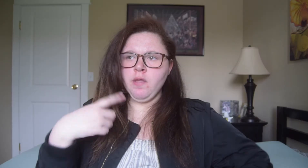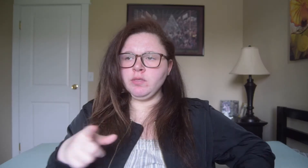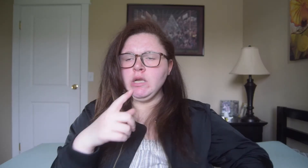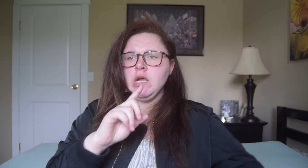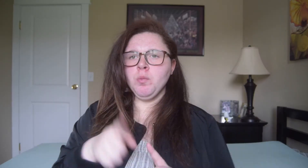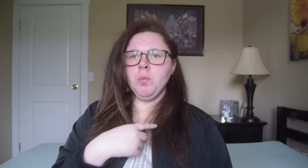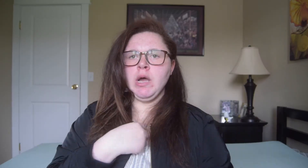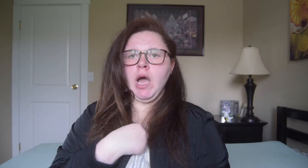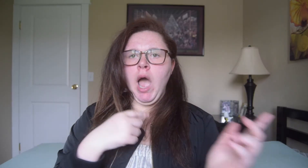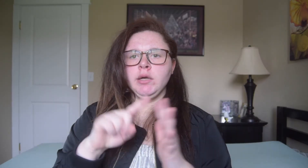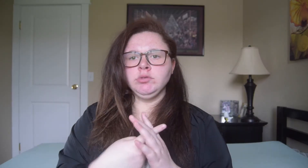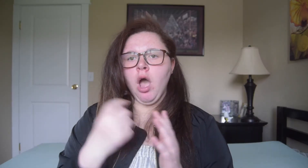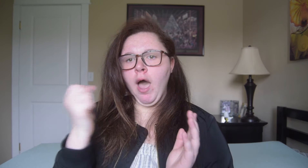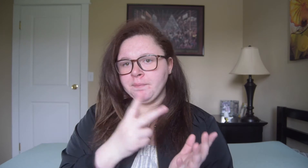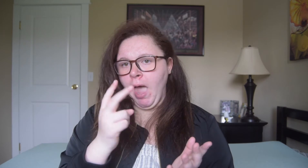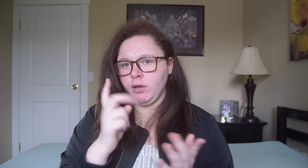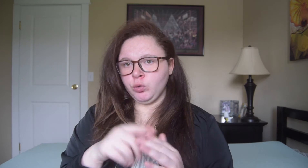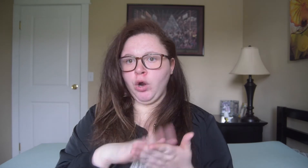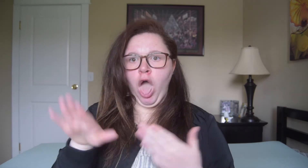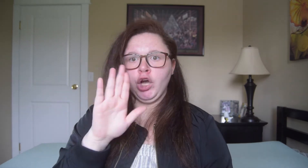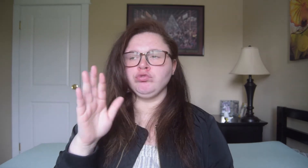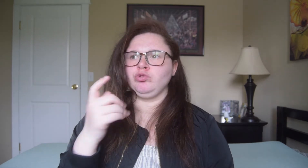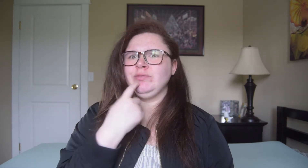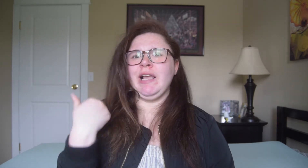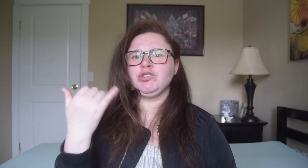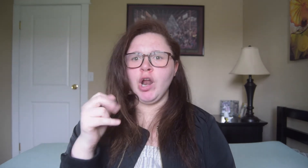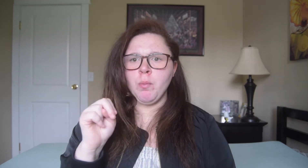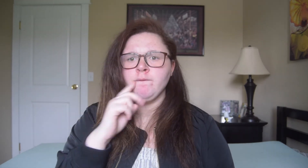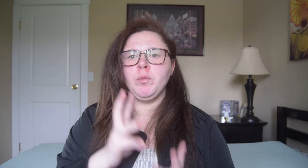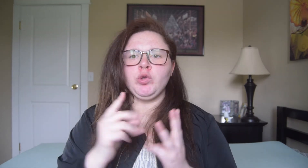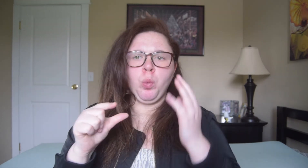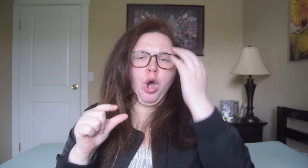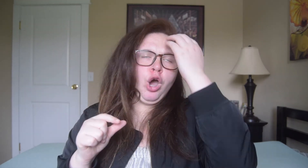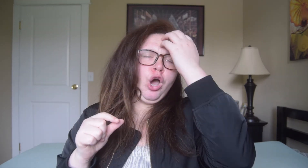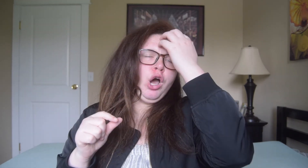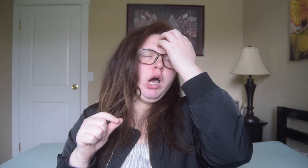Then when I went back to college back in Jan for winter quarter